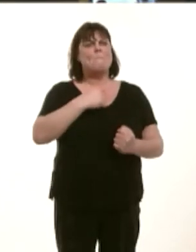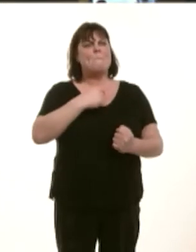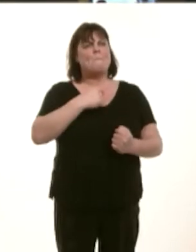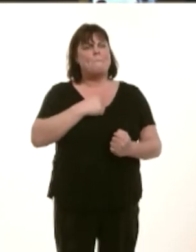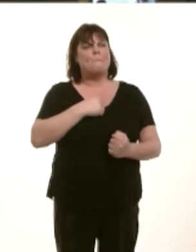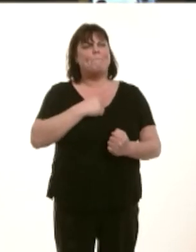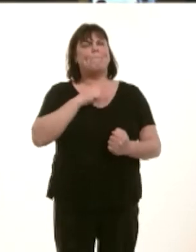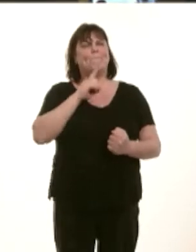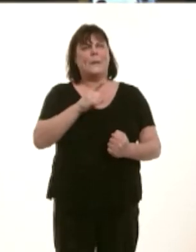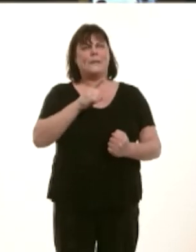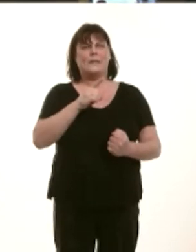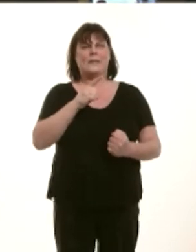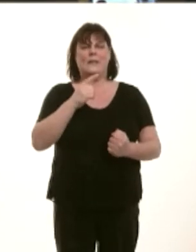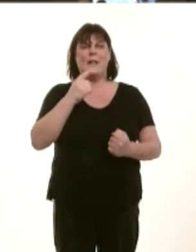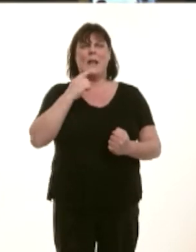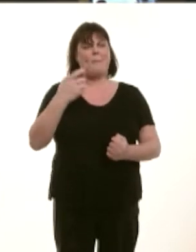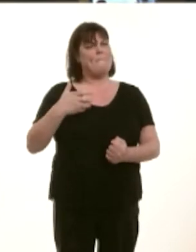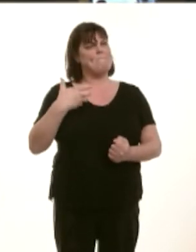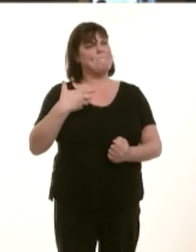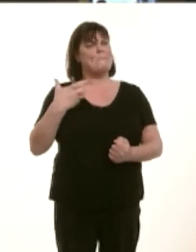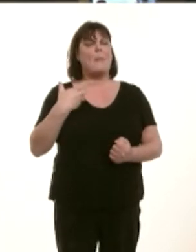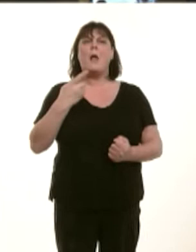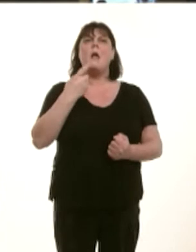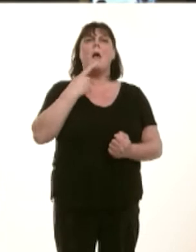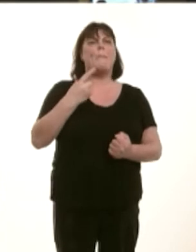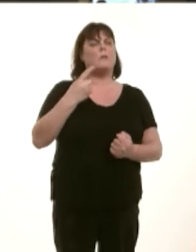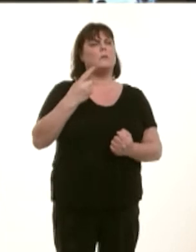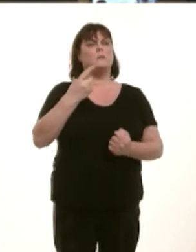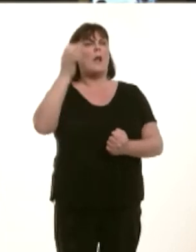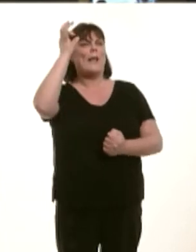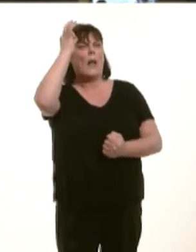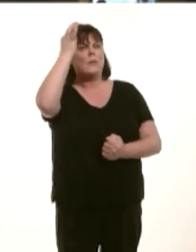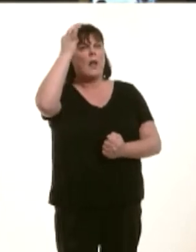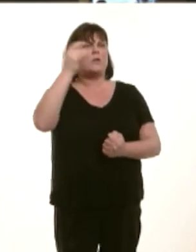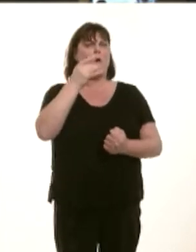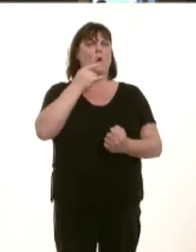when we see public representatives using appalling language to refer to people who are part of